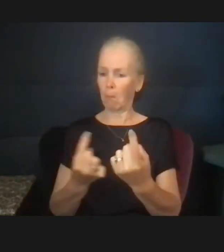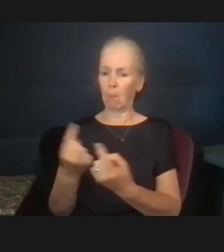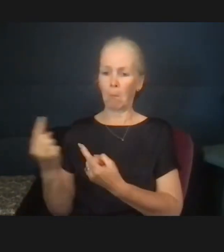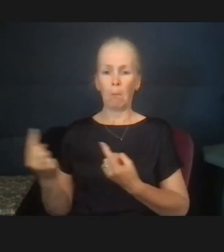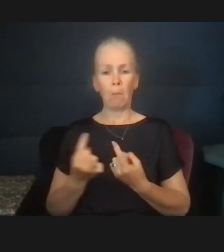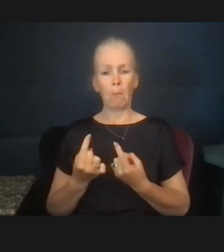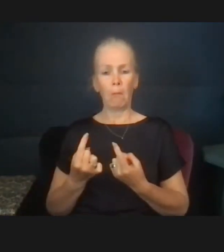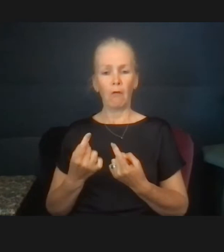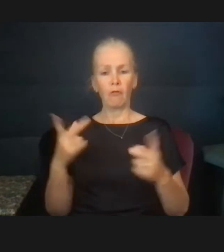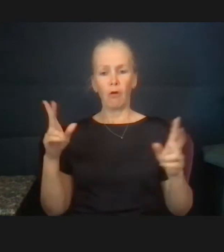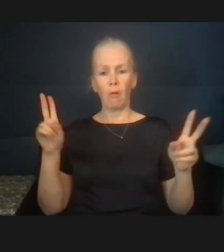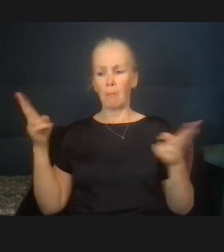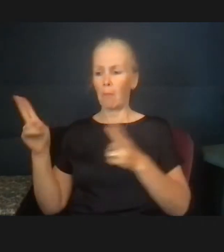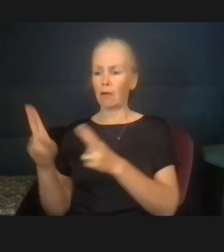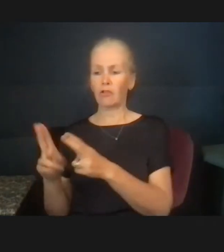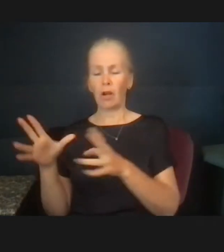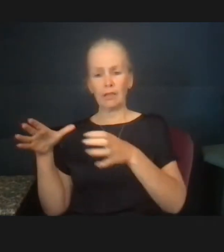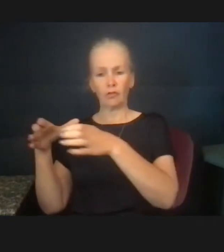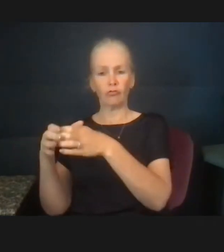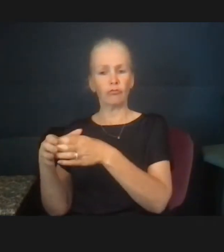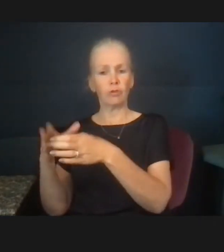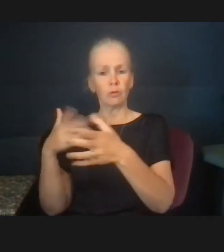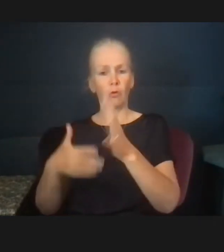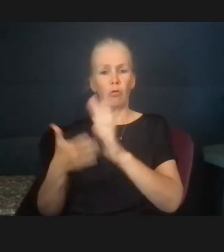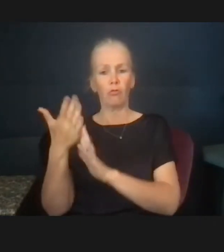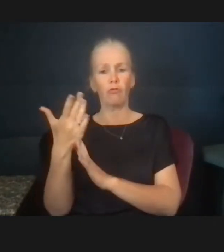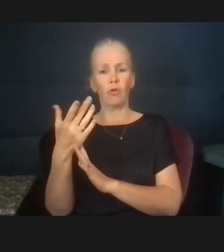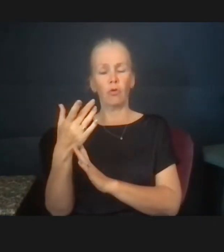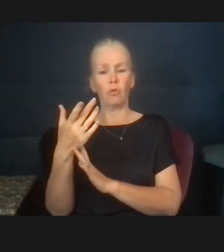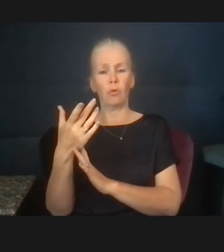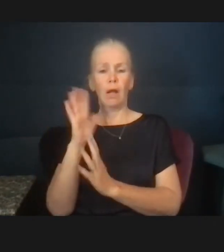marginalised groups may have gone through and how these interlink.